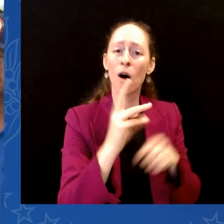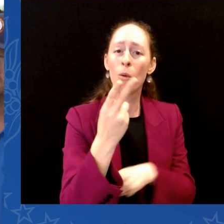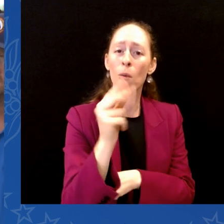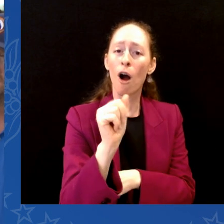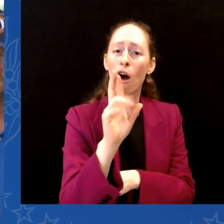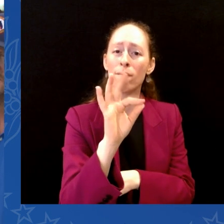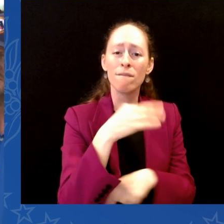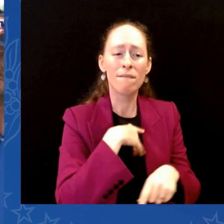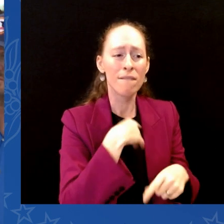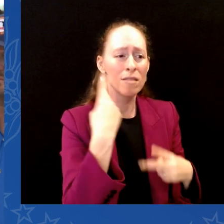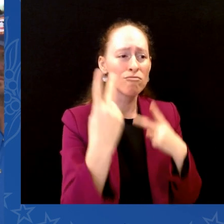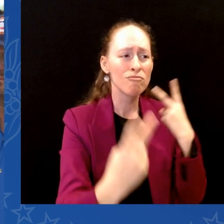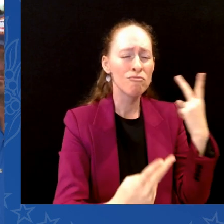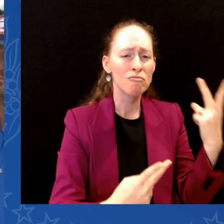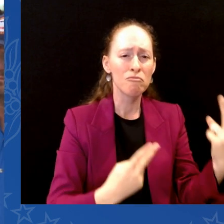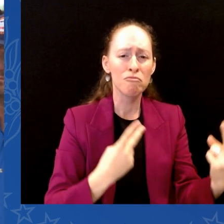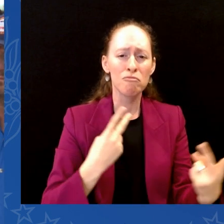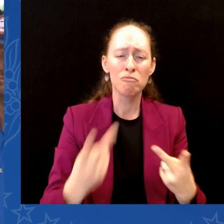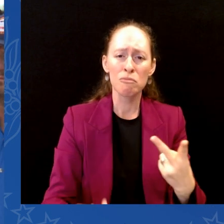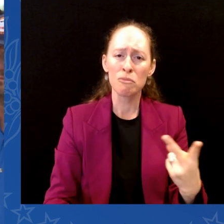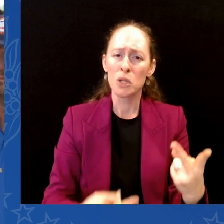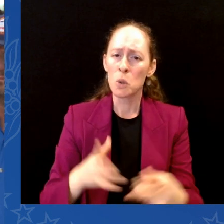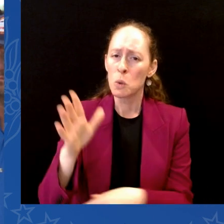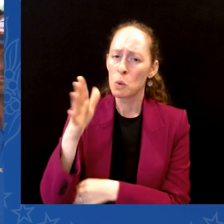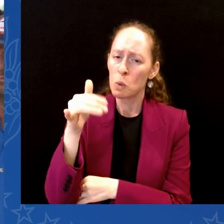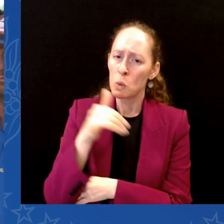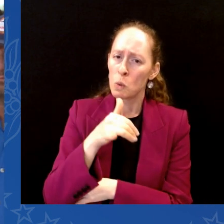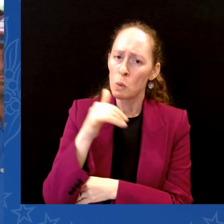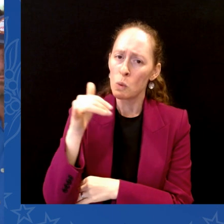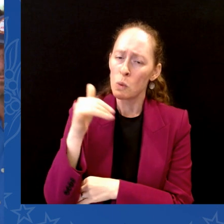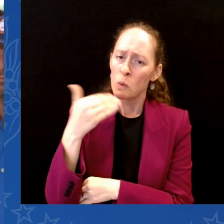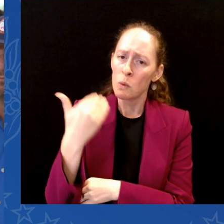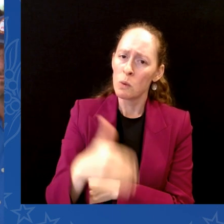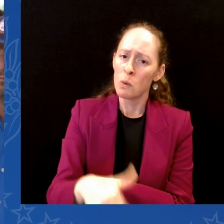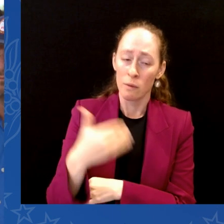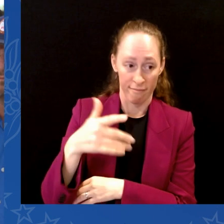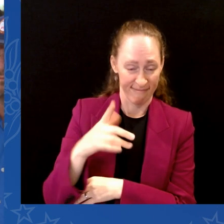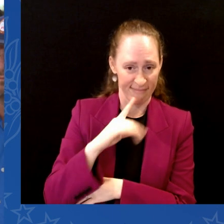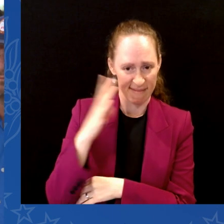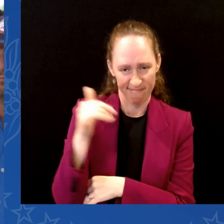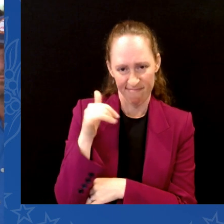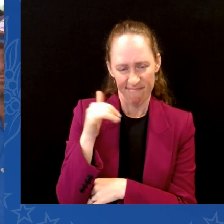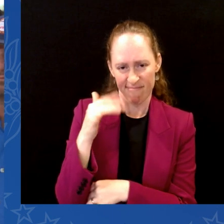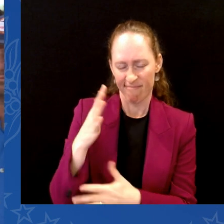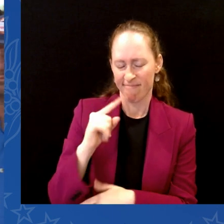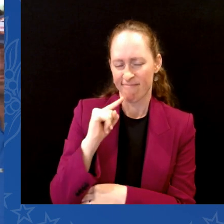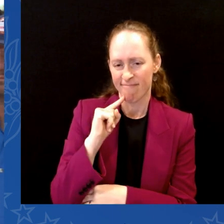this historic, titanic, and unimaginable storm just ripped it to pieces.